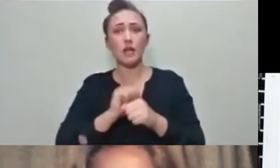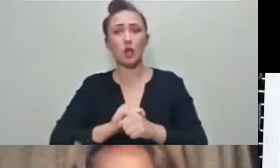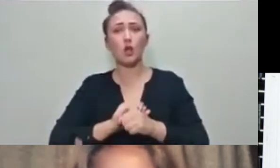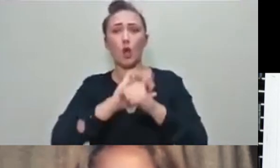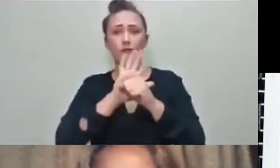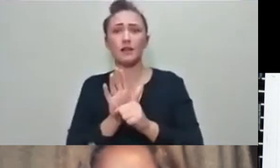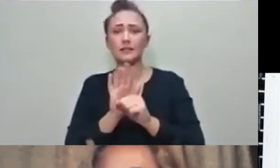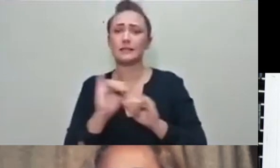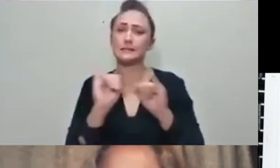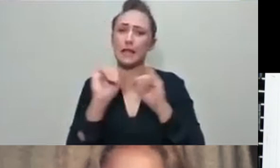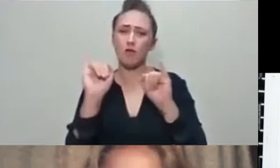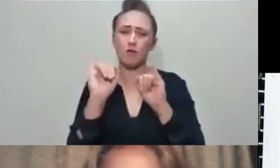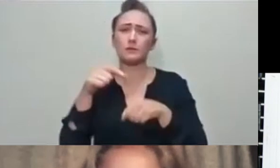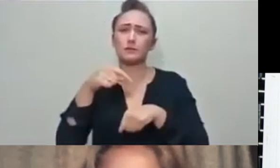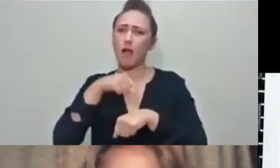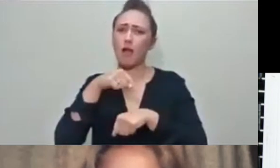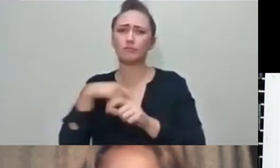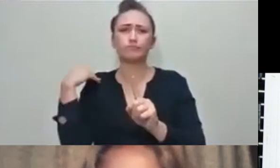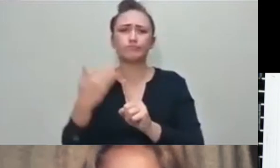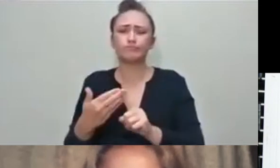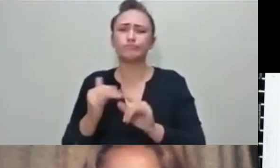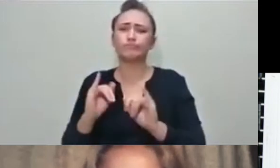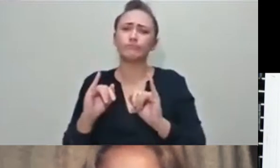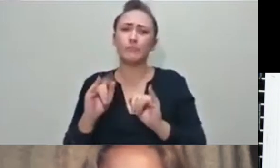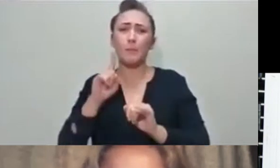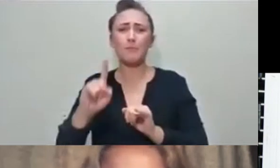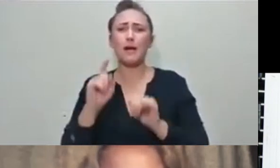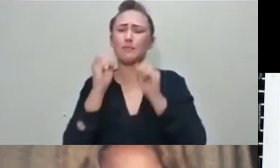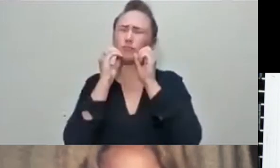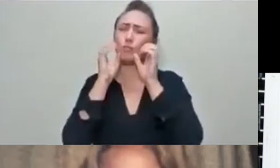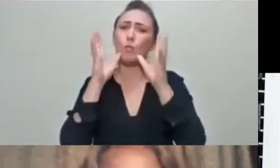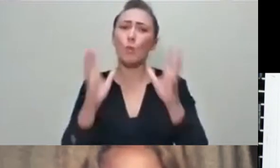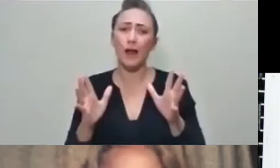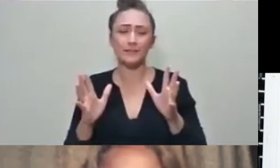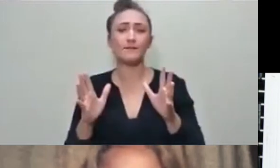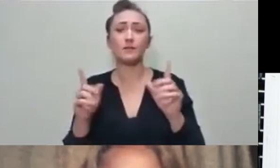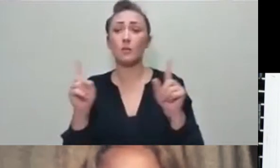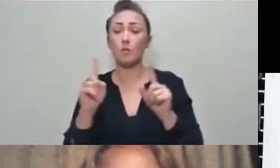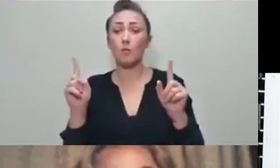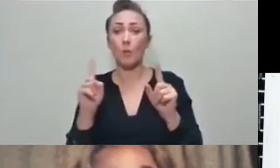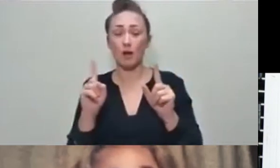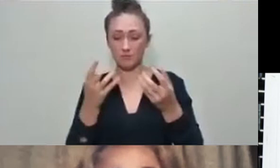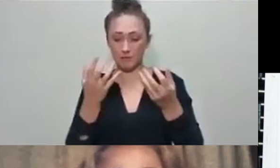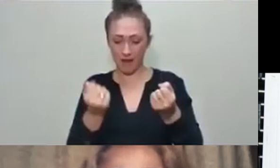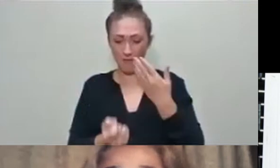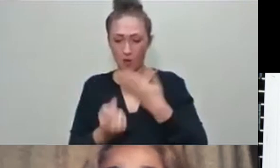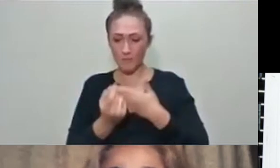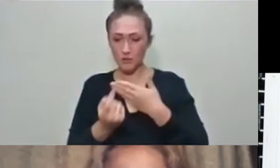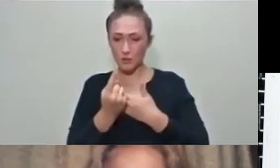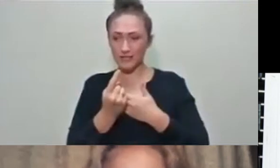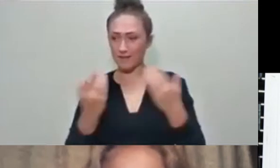but how wonderful to have the opportunity to do things like this